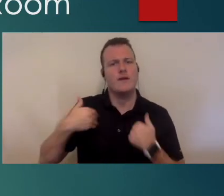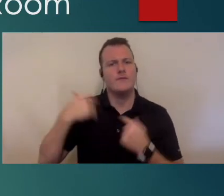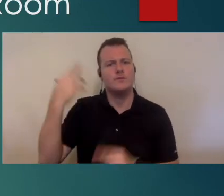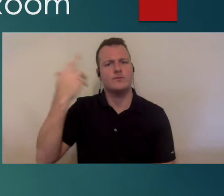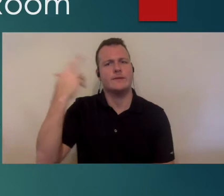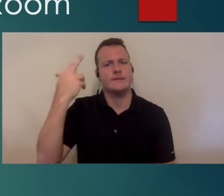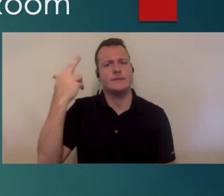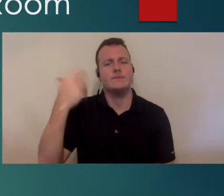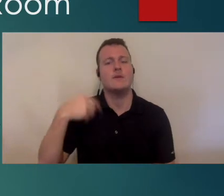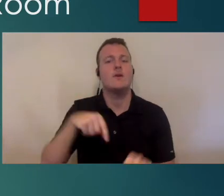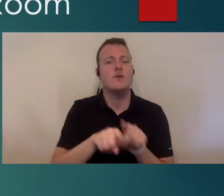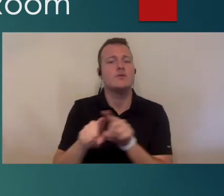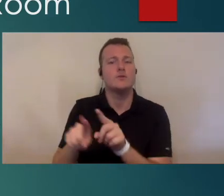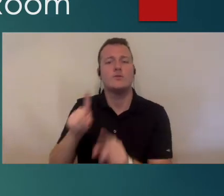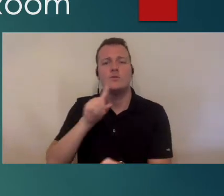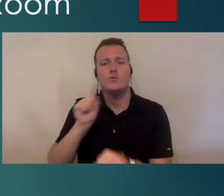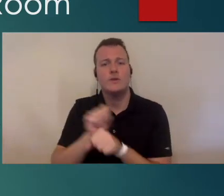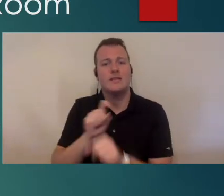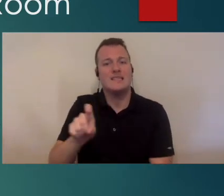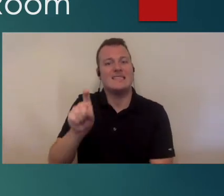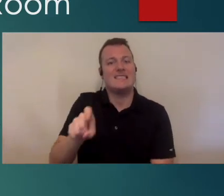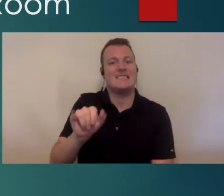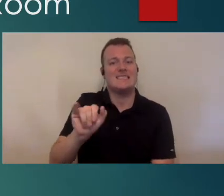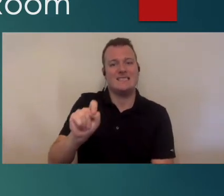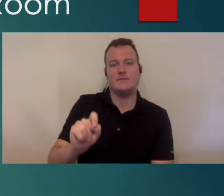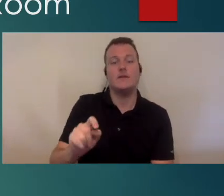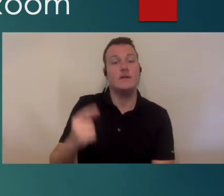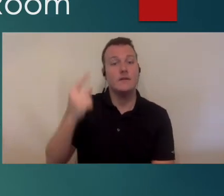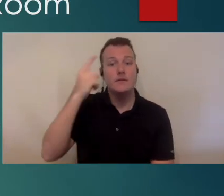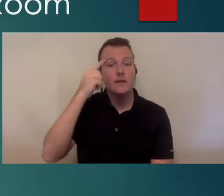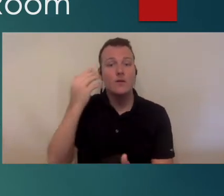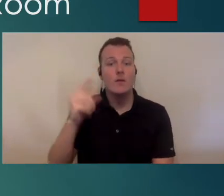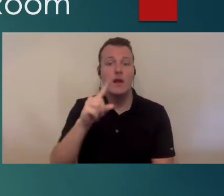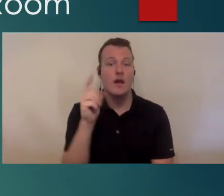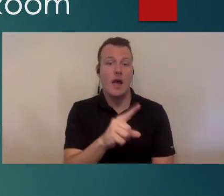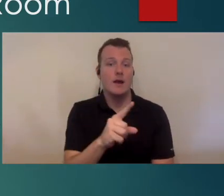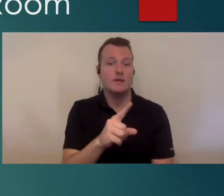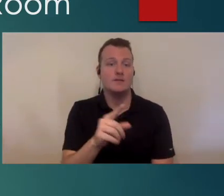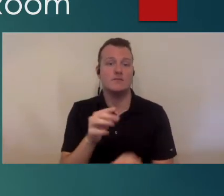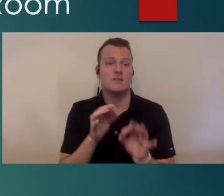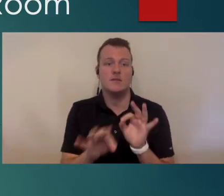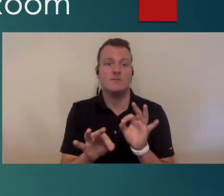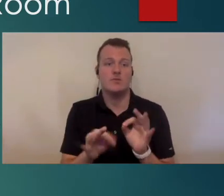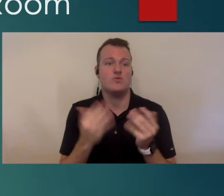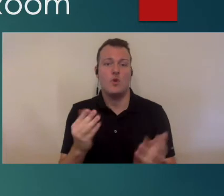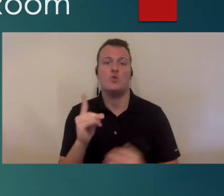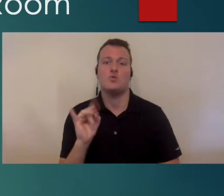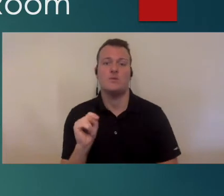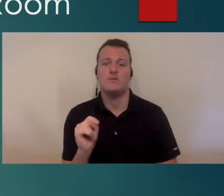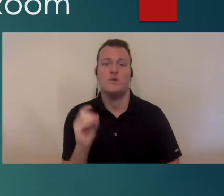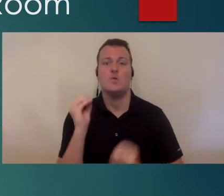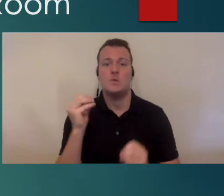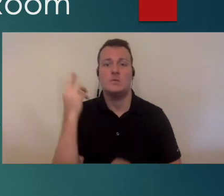also really need it. I wouldn't advise just asking for more just- just to do so.